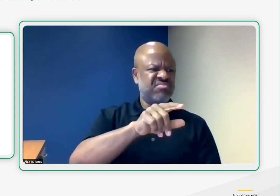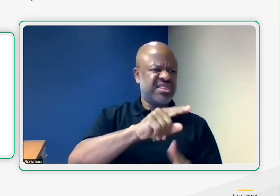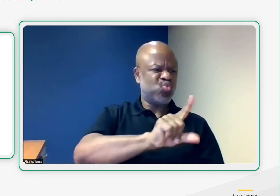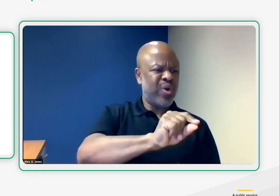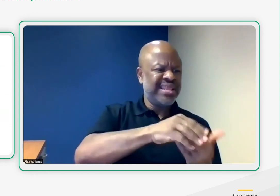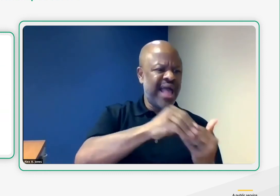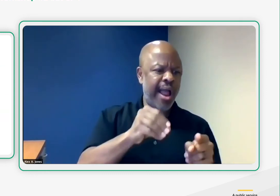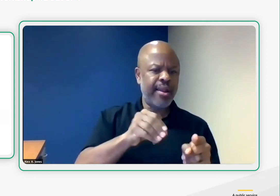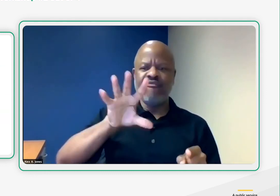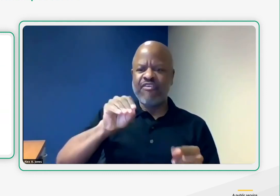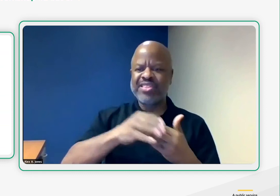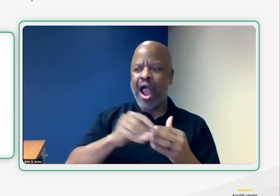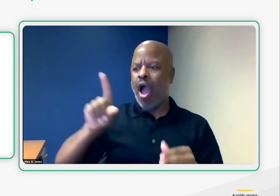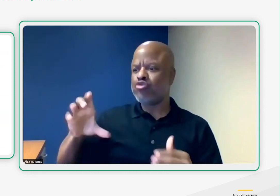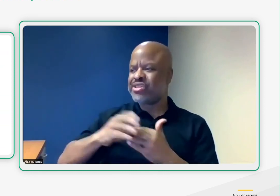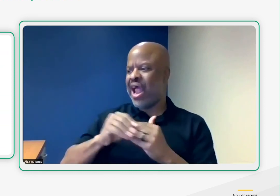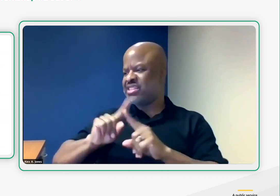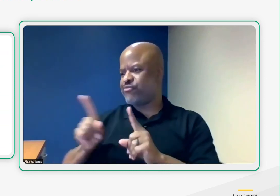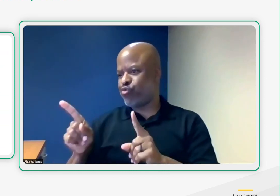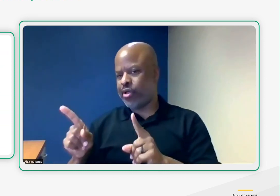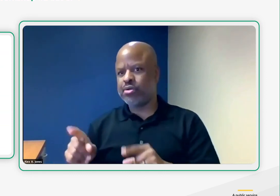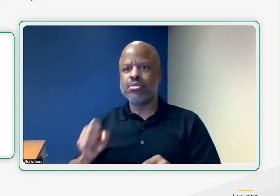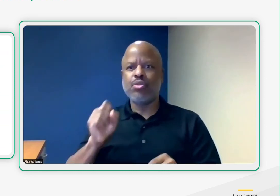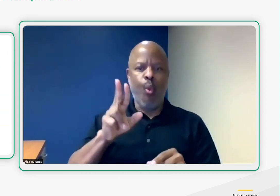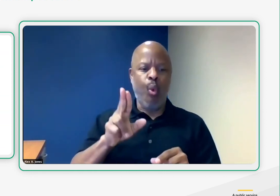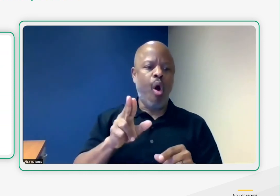We think $20 is different from $50, from $30, and you put them in different categories.